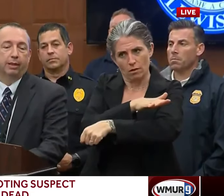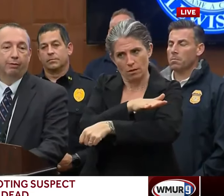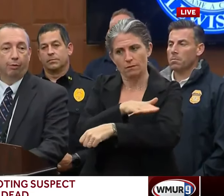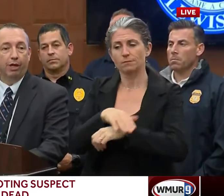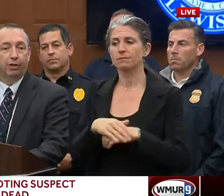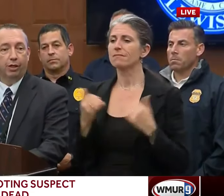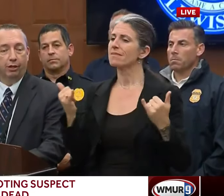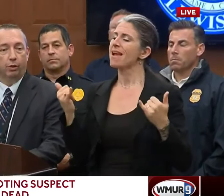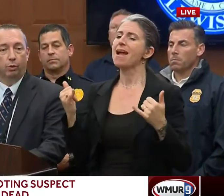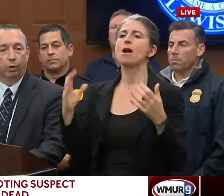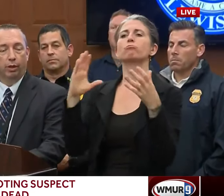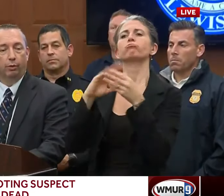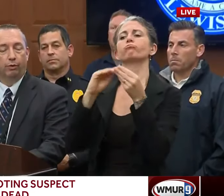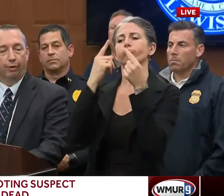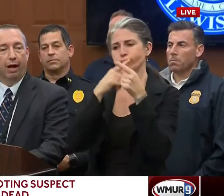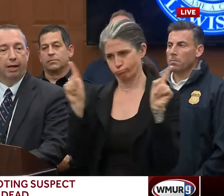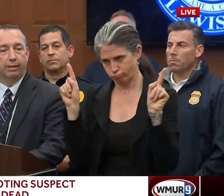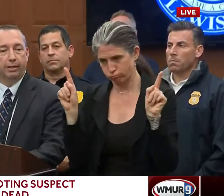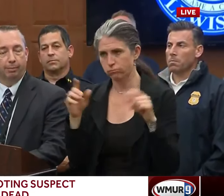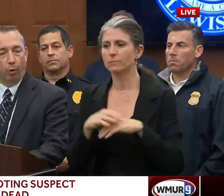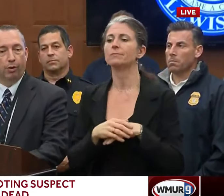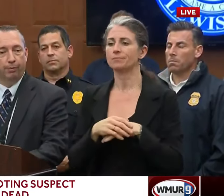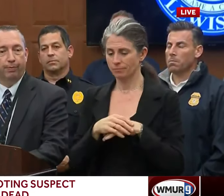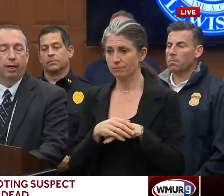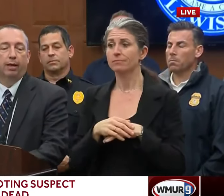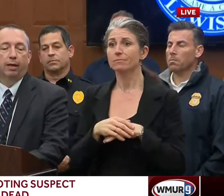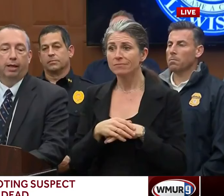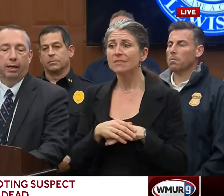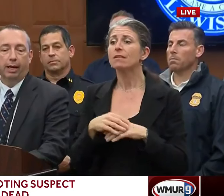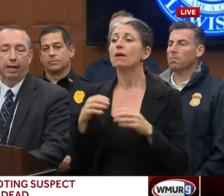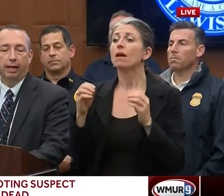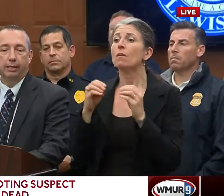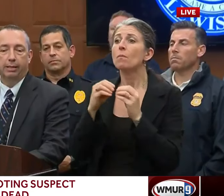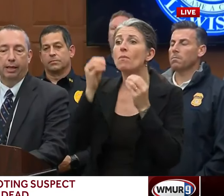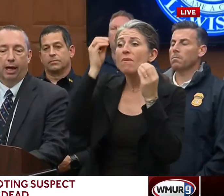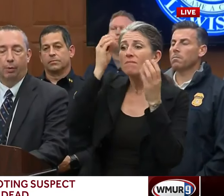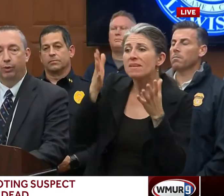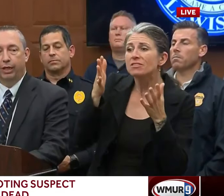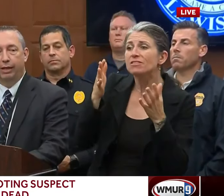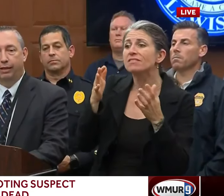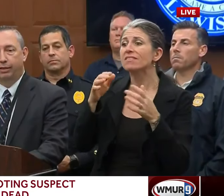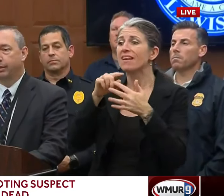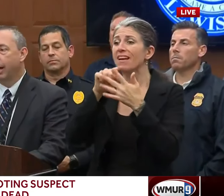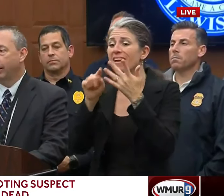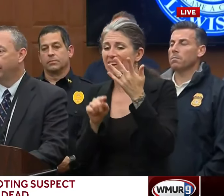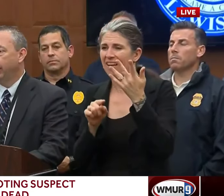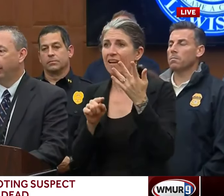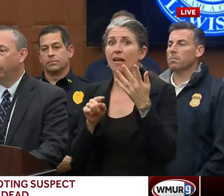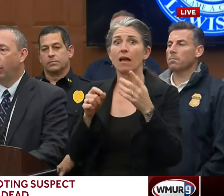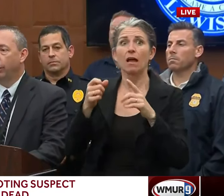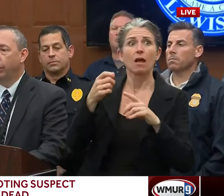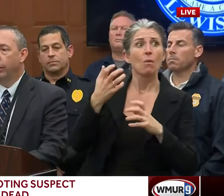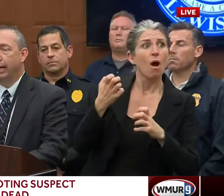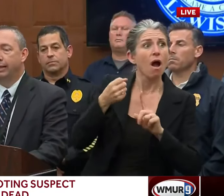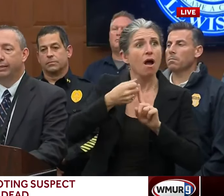AND I WOULD PLEASE ENCOURAGE YOU TO THINK ABOUT NEXT STEPS FROM YOUR END INFORMATION THAT YOU WOULD FIND IMPORTANT.